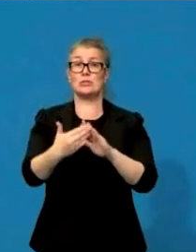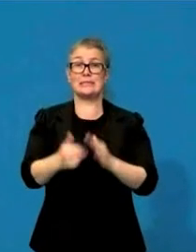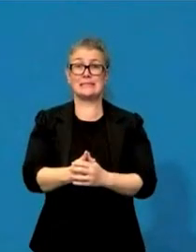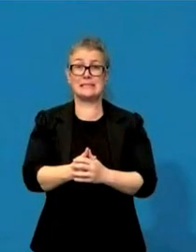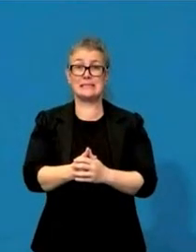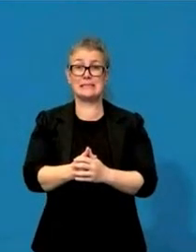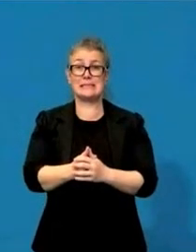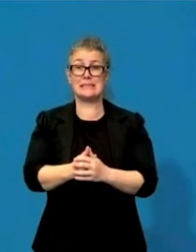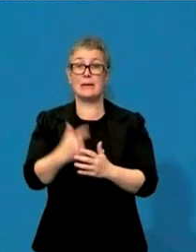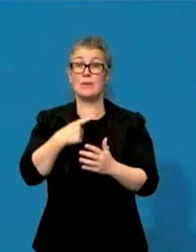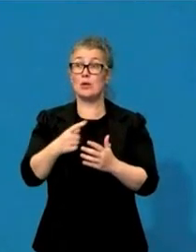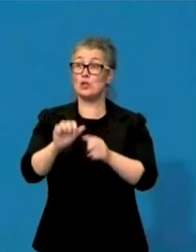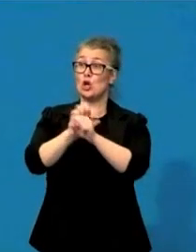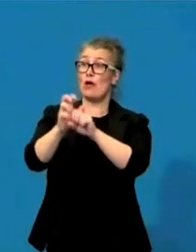was around at that time.